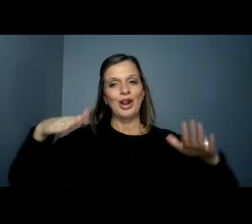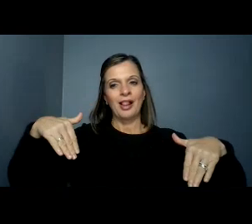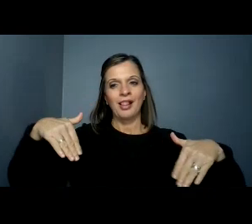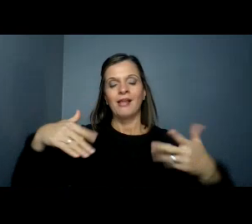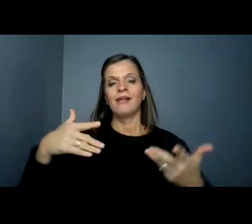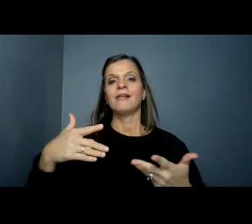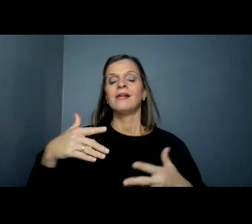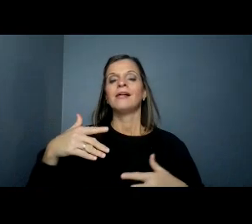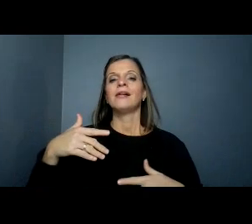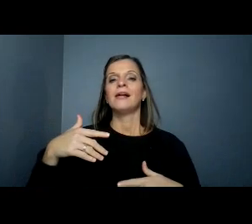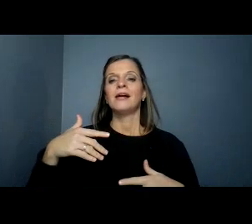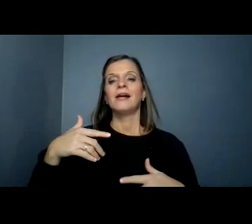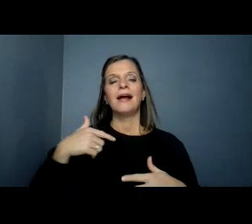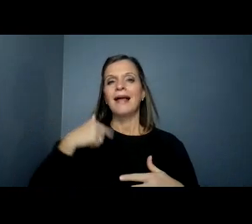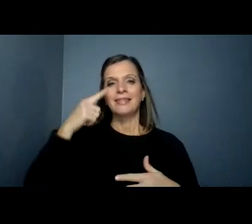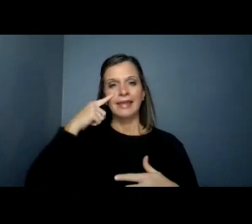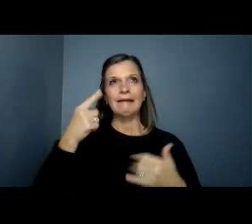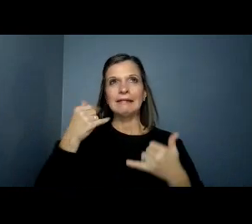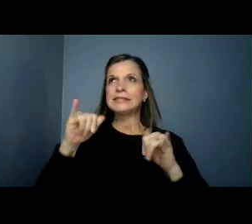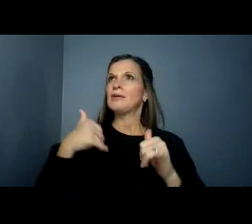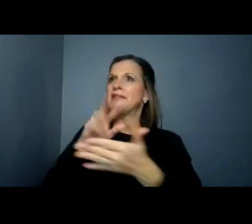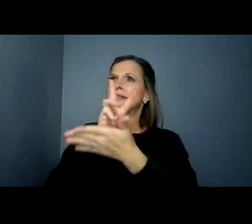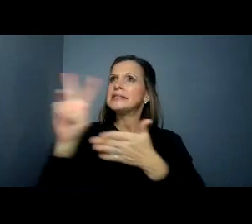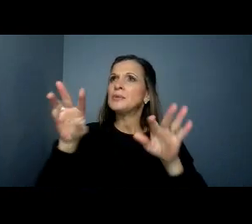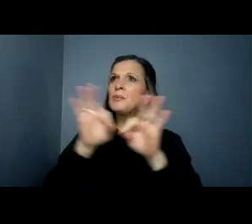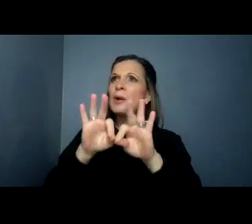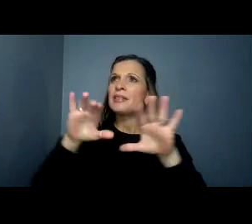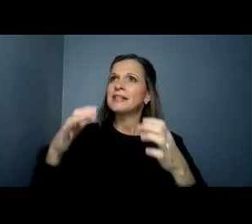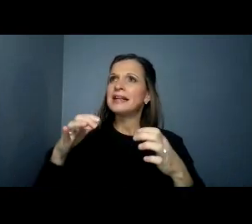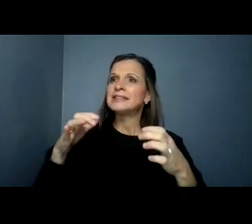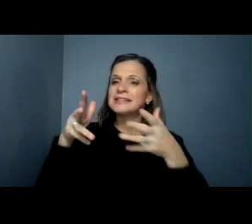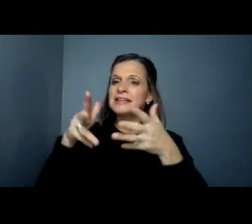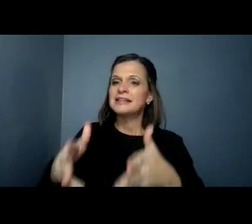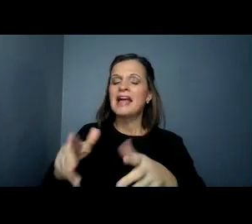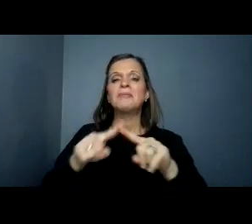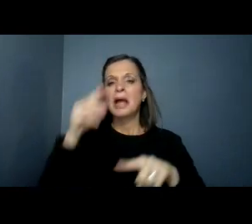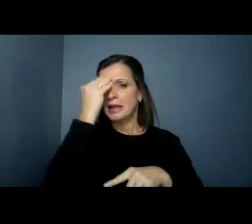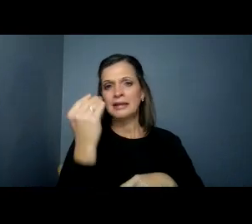I think short of so anyhow, I want to get that off the table. Thanks for.